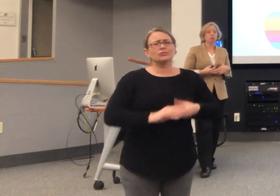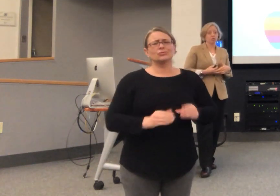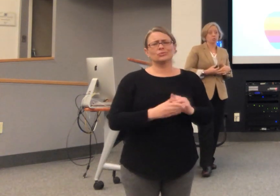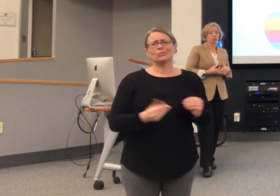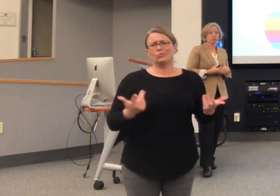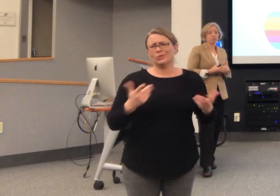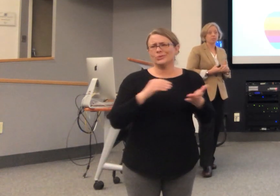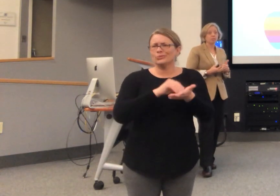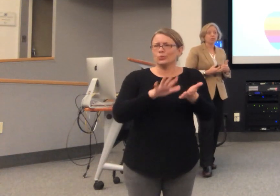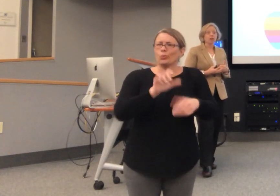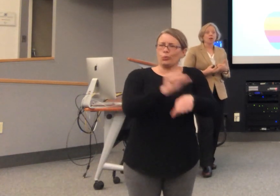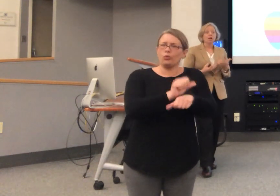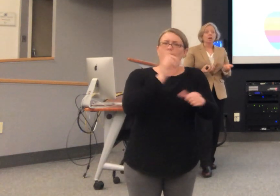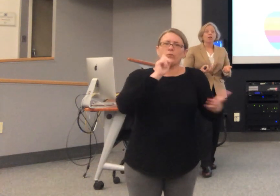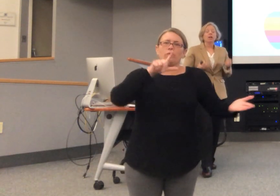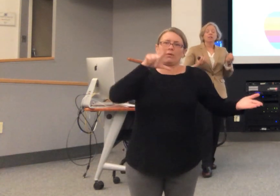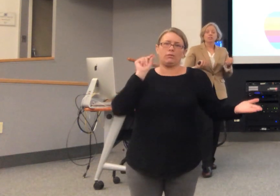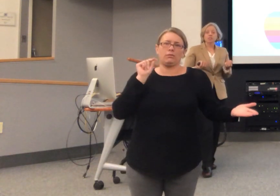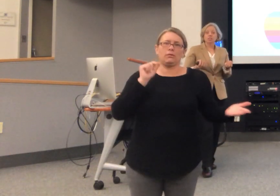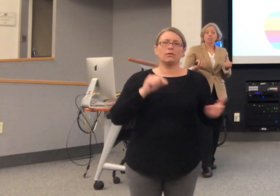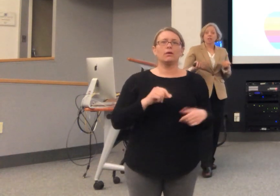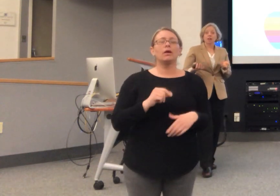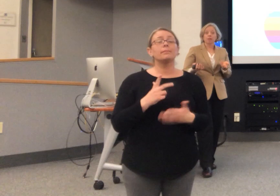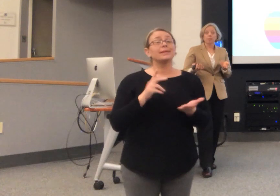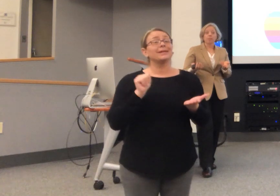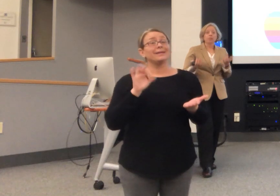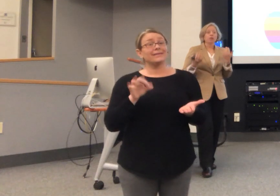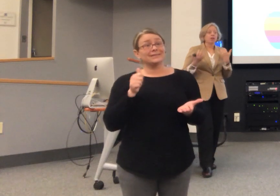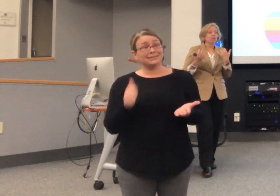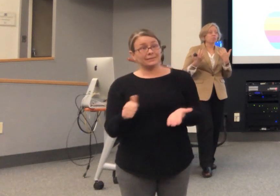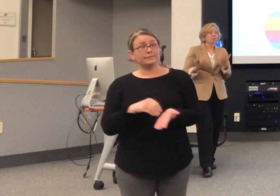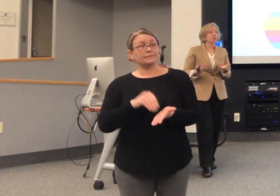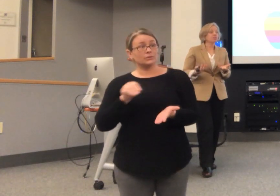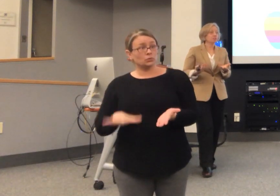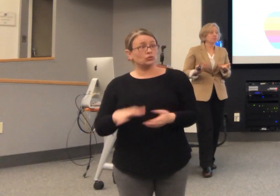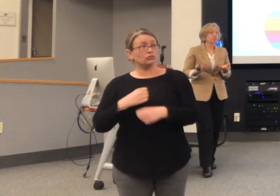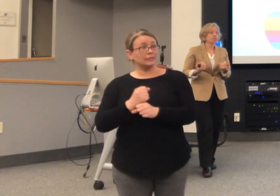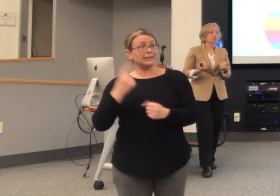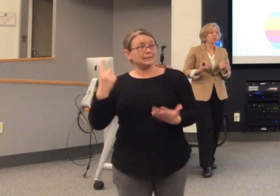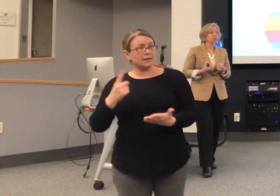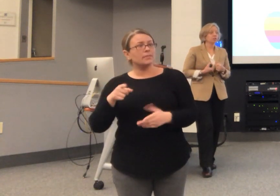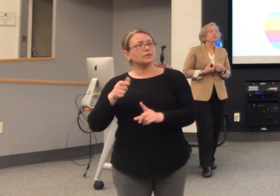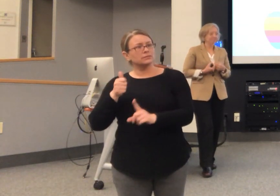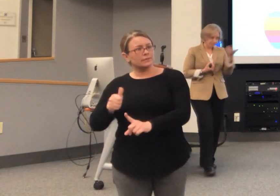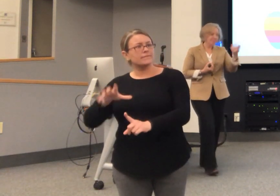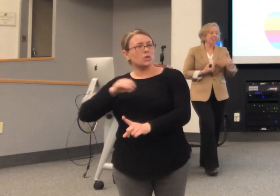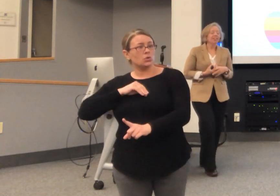you own those works. In addition, you have professors who, yes.